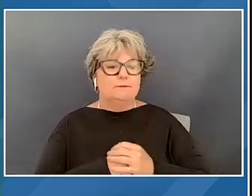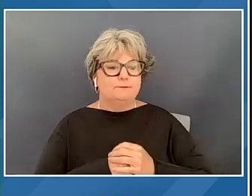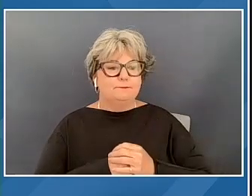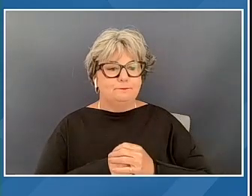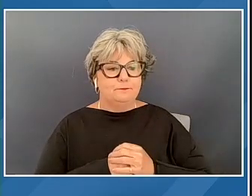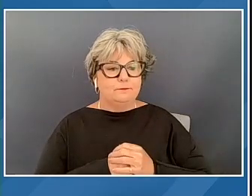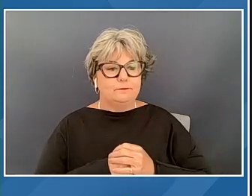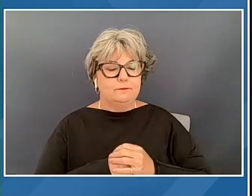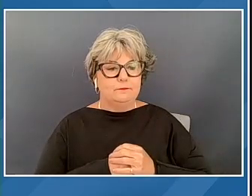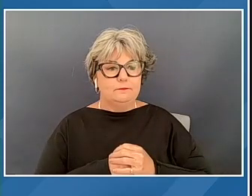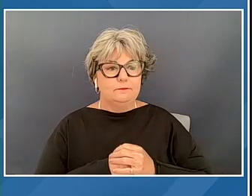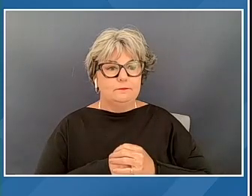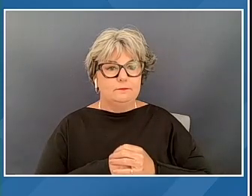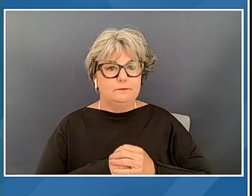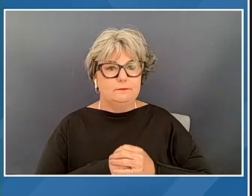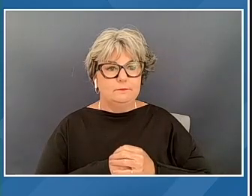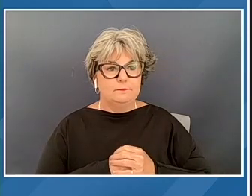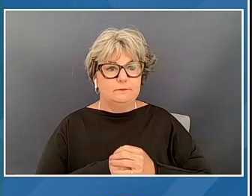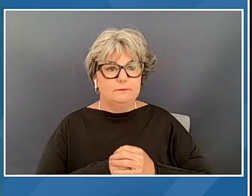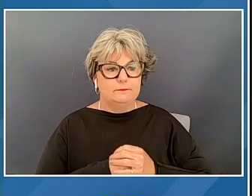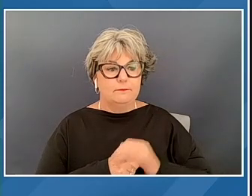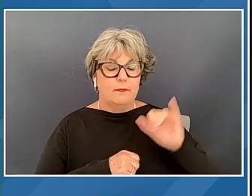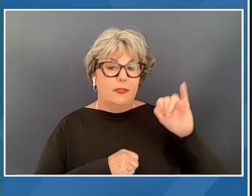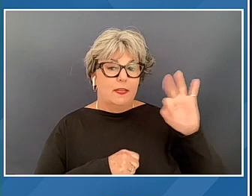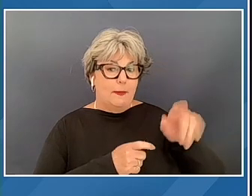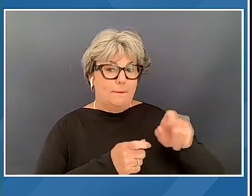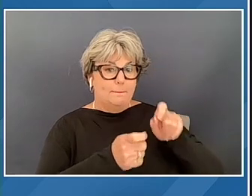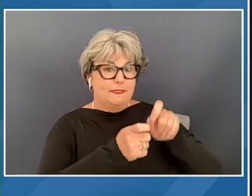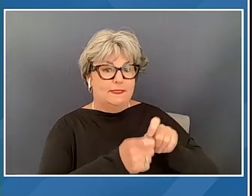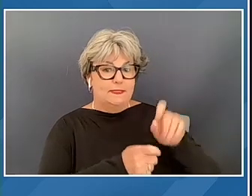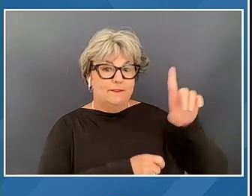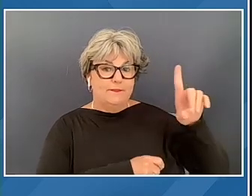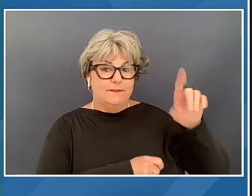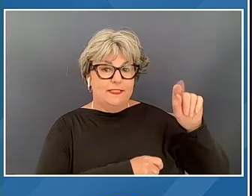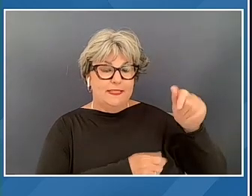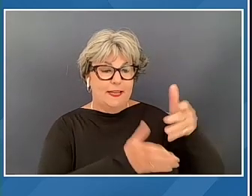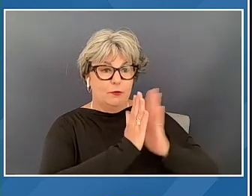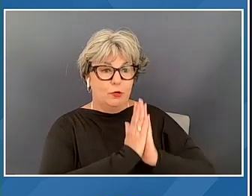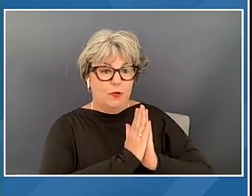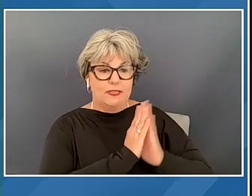Okay. If you have that specific data request, you could put it in the chat please, Wisdom.